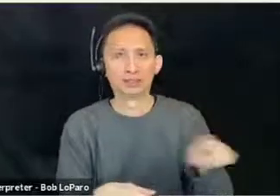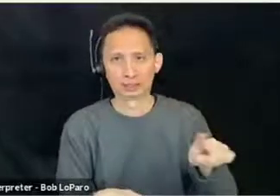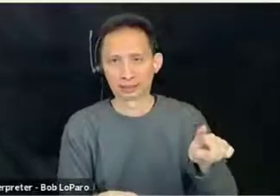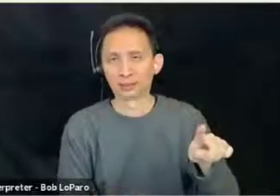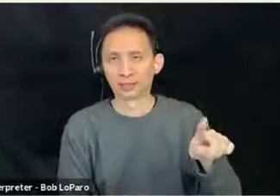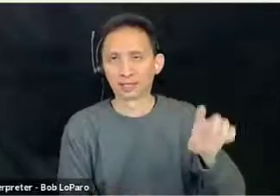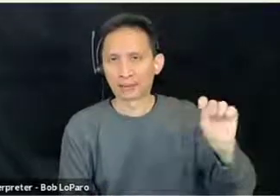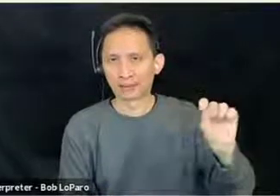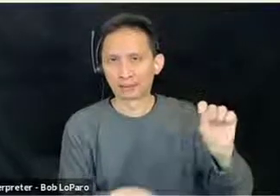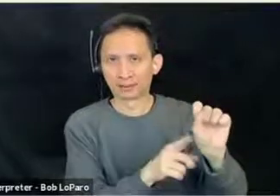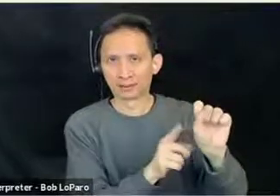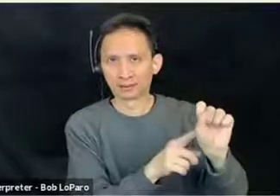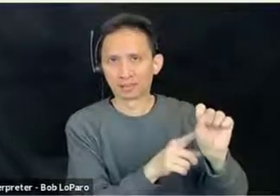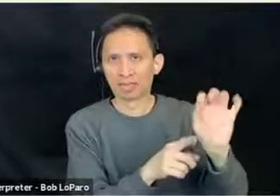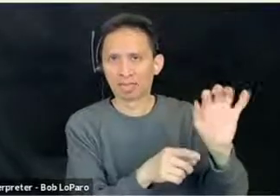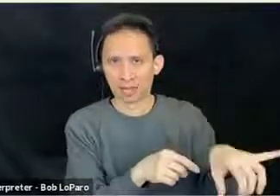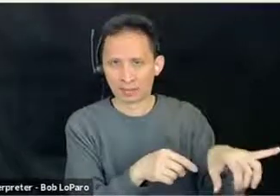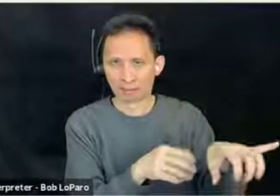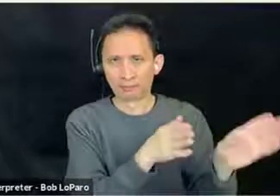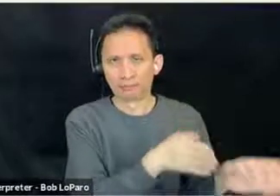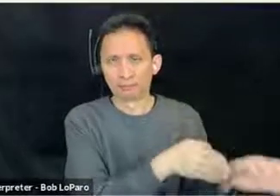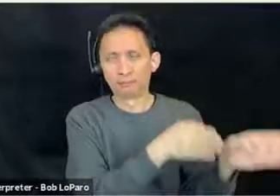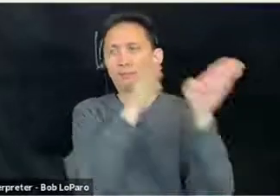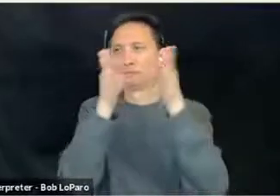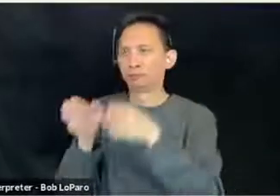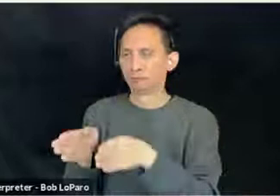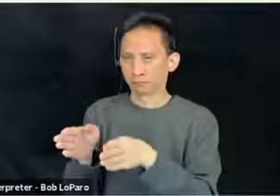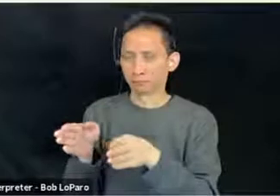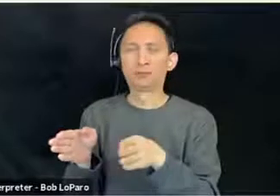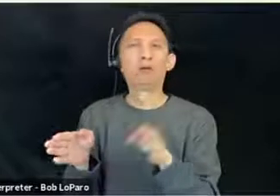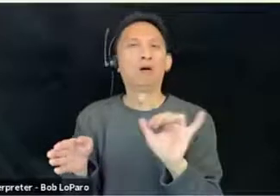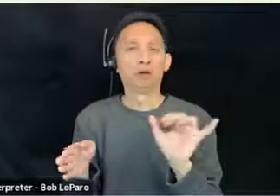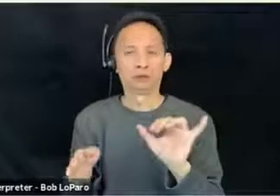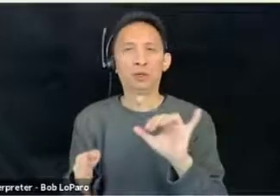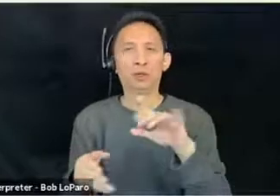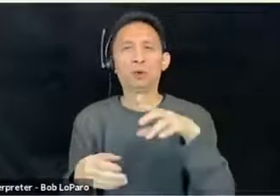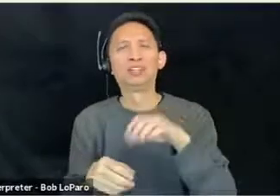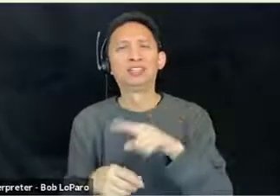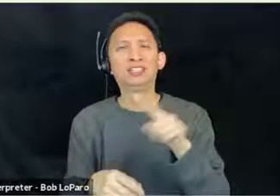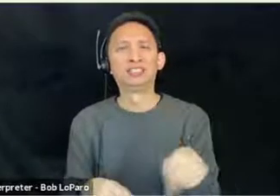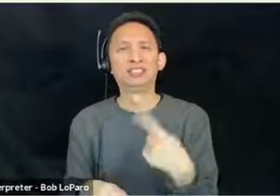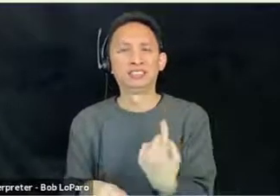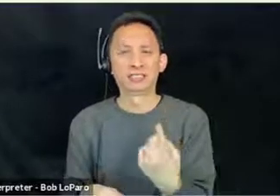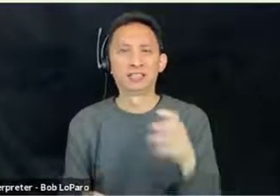we also have single enzyme protein deficiencies,